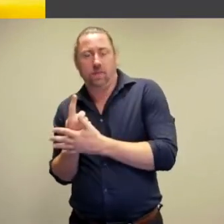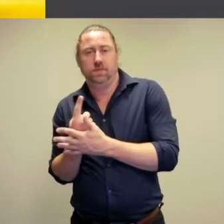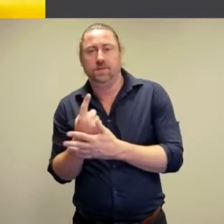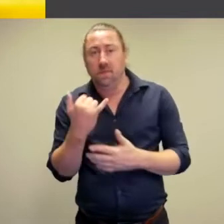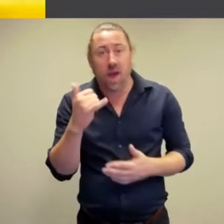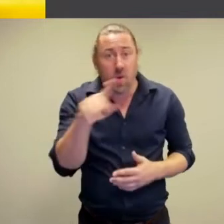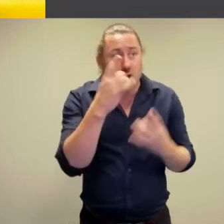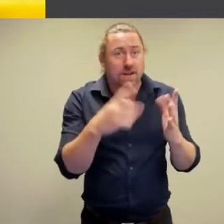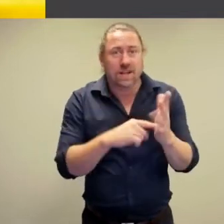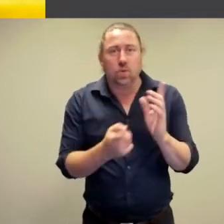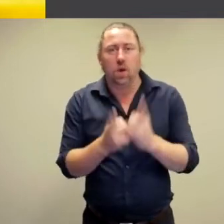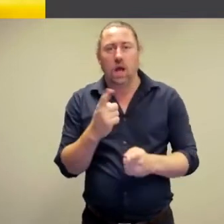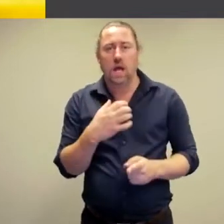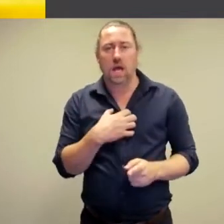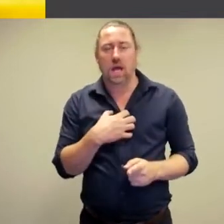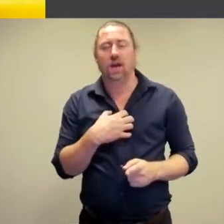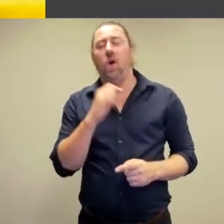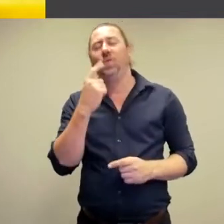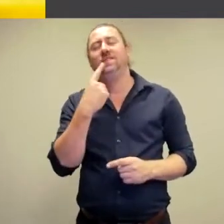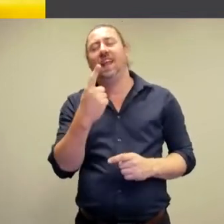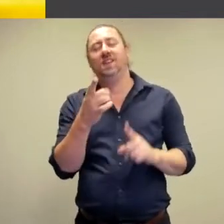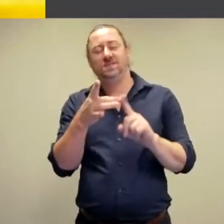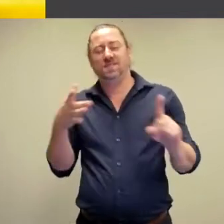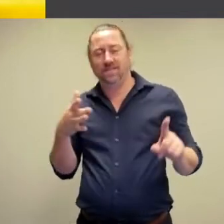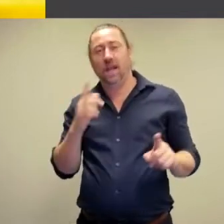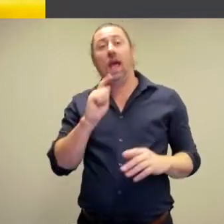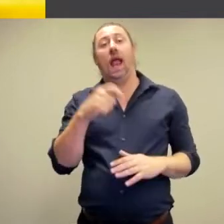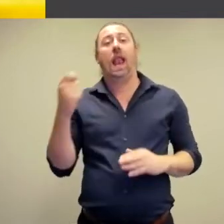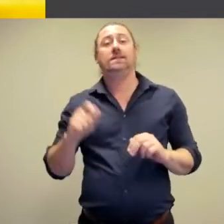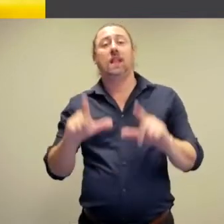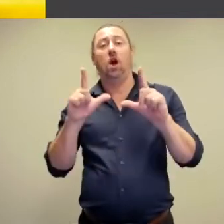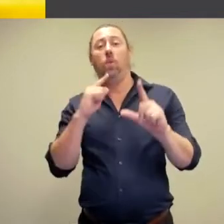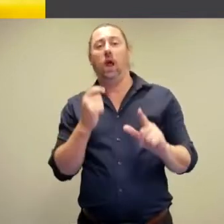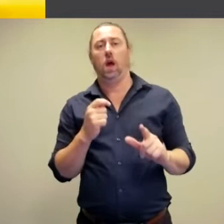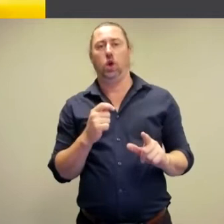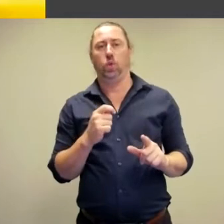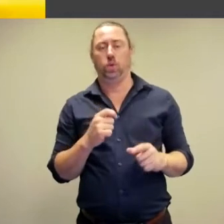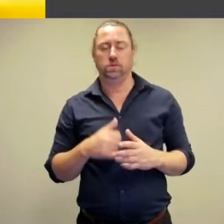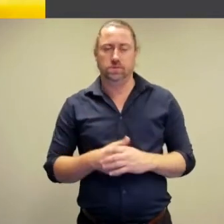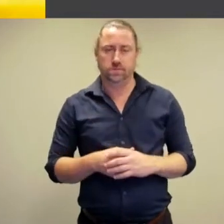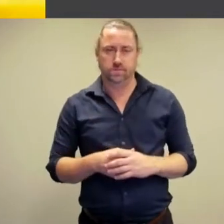this but I’m going to make it explicit